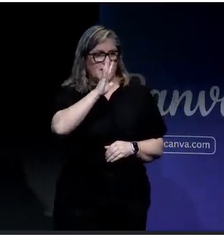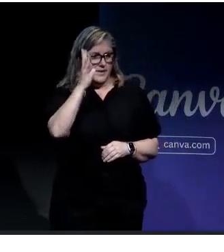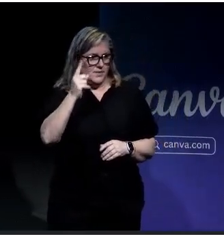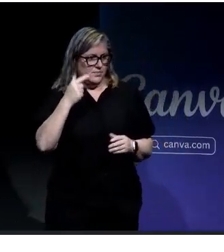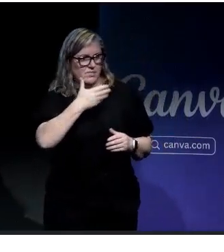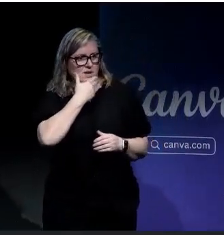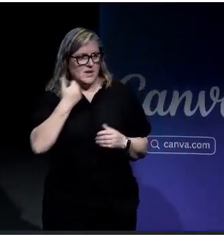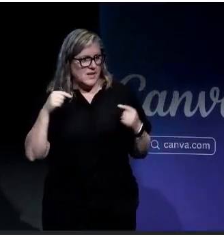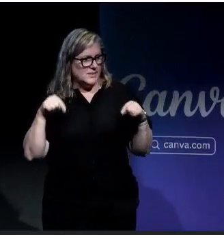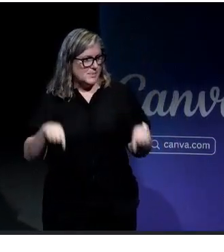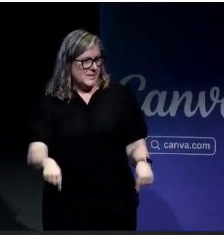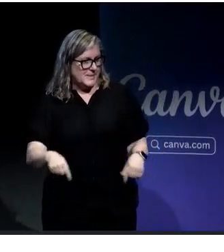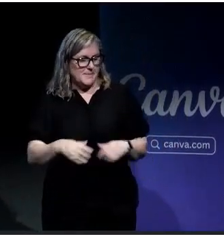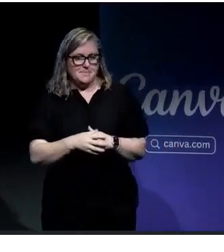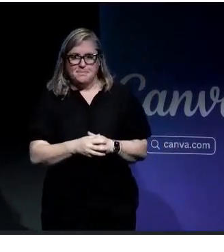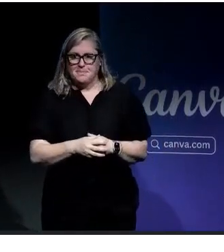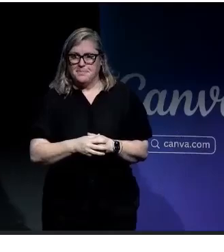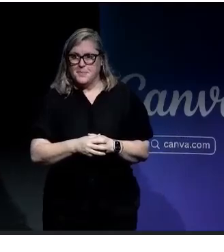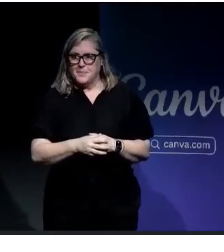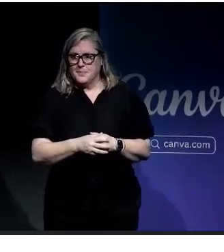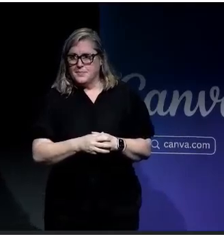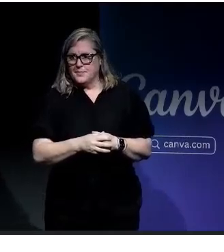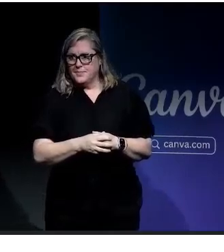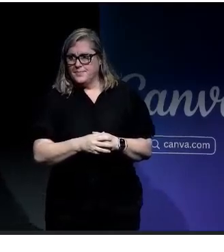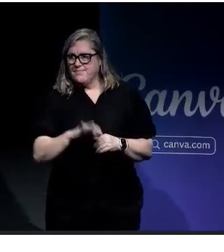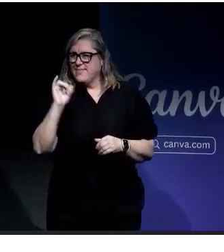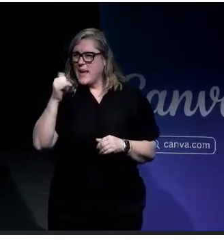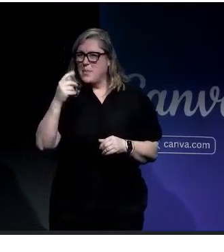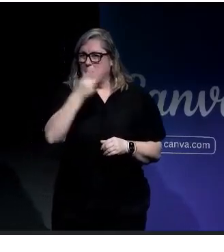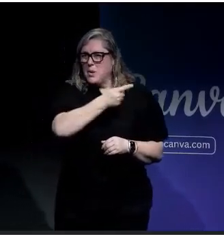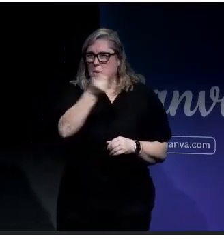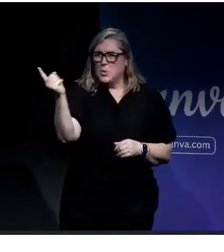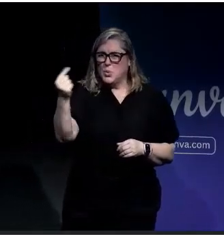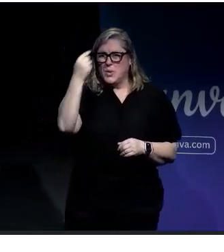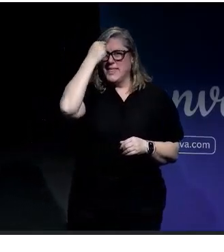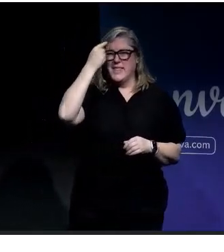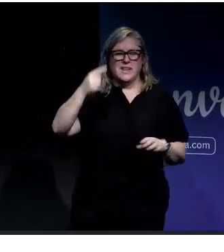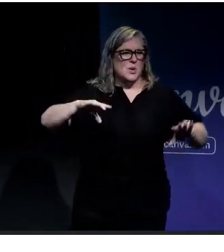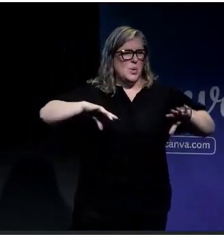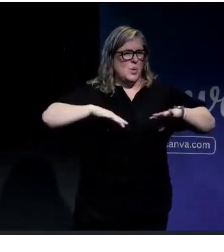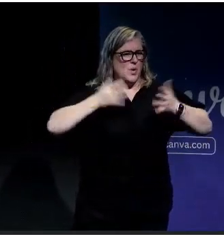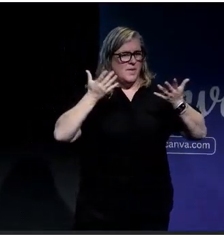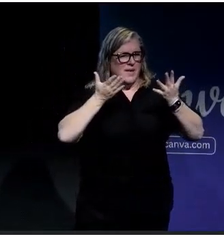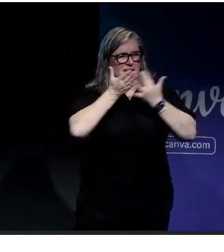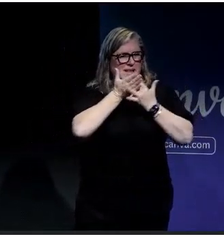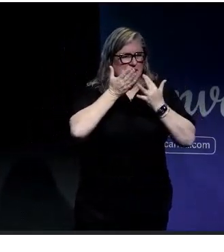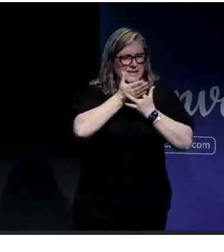So, um, you might be thinking automated accessibility testing tools doesn't